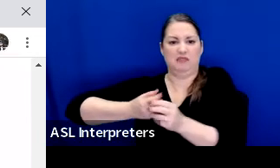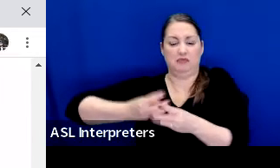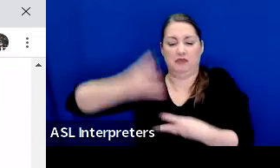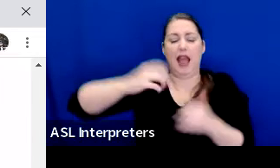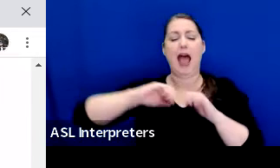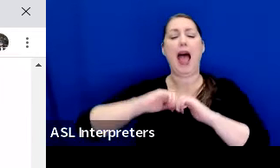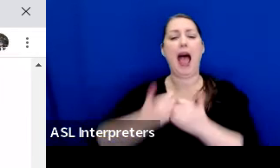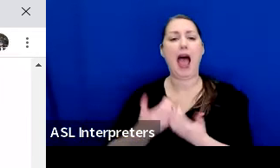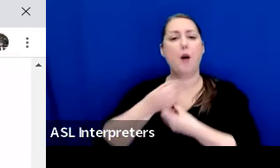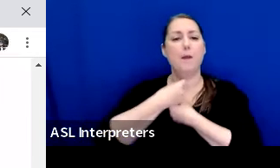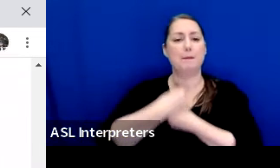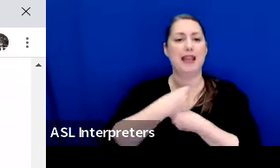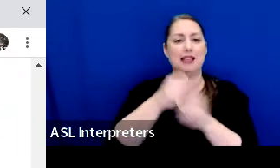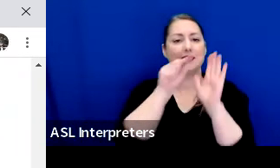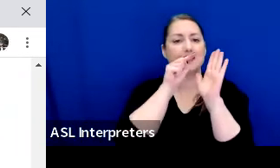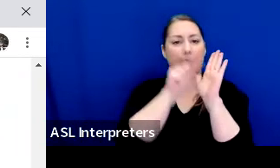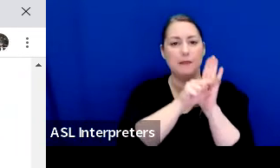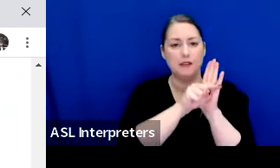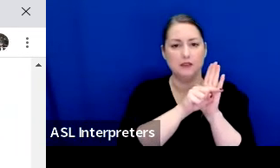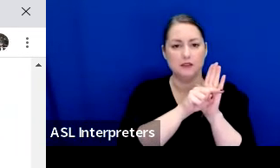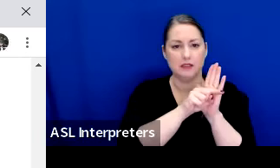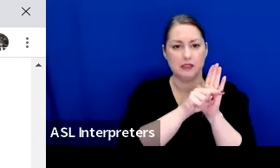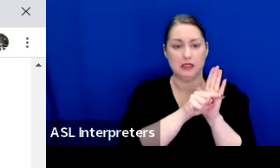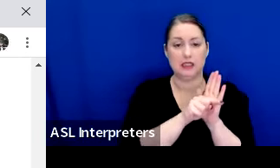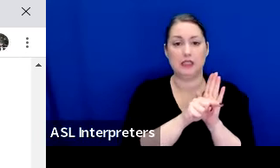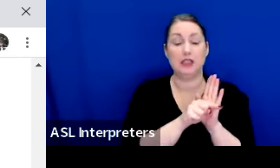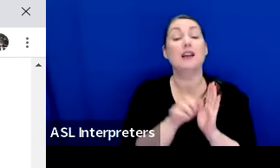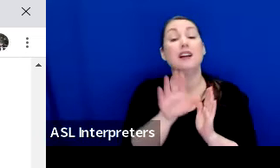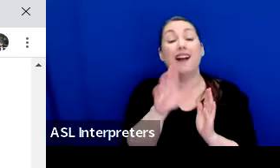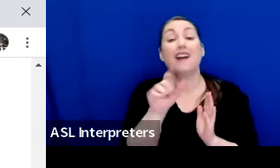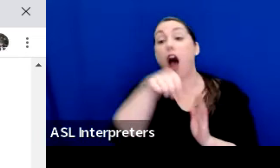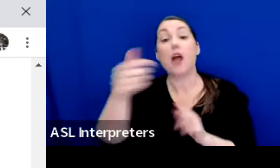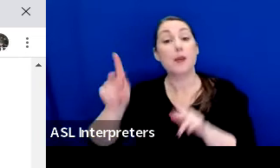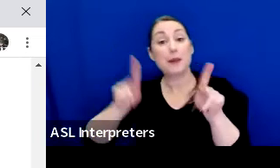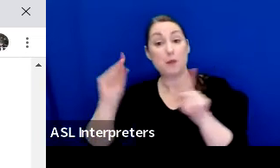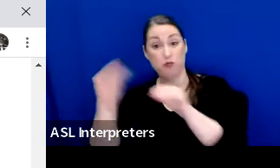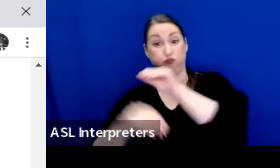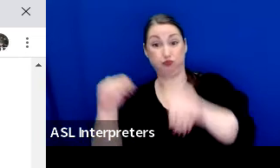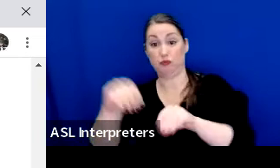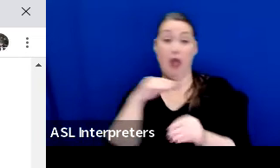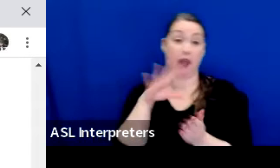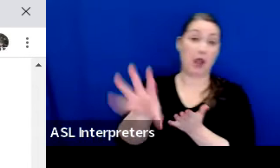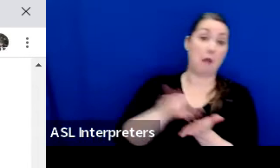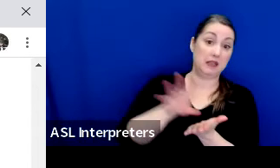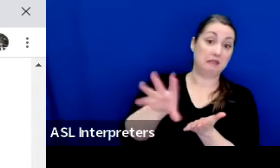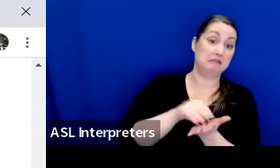And what I do is I copy somebody else's assignment. Sometimes I smile, Is it awesome?